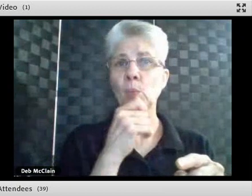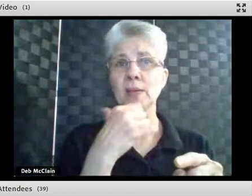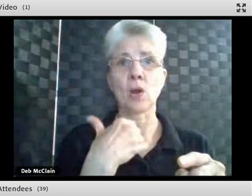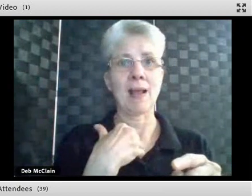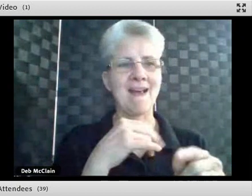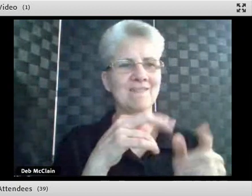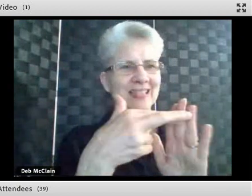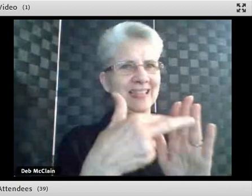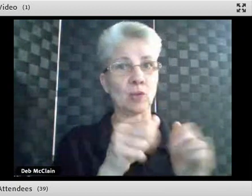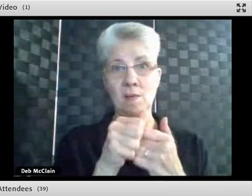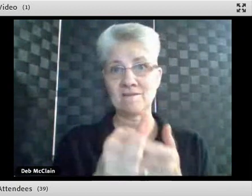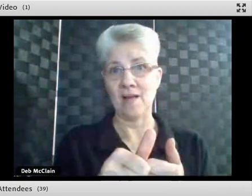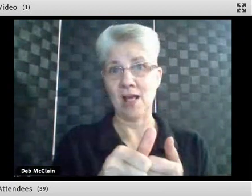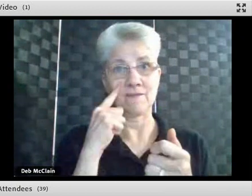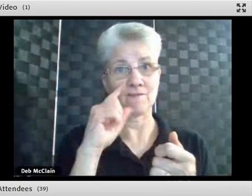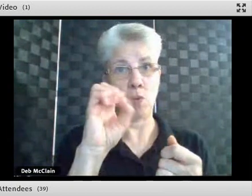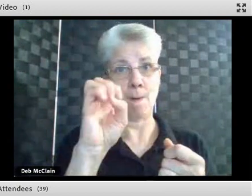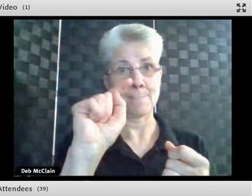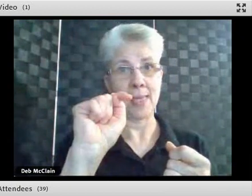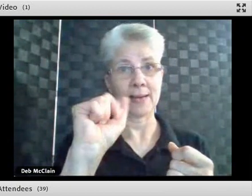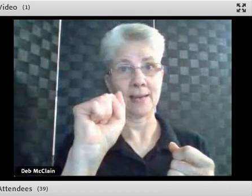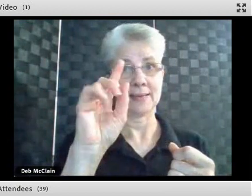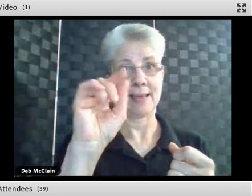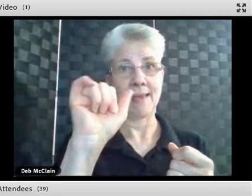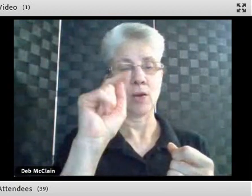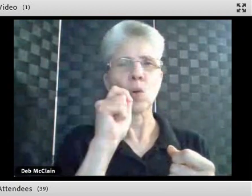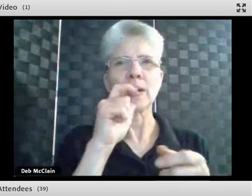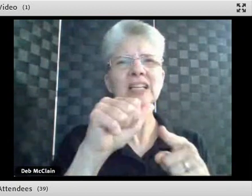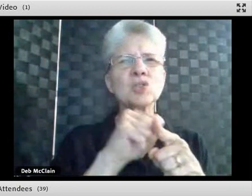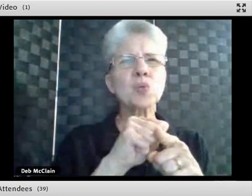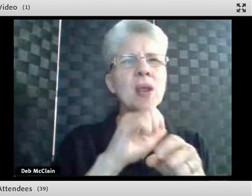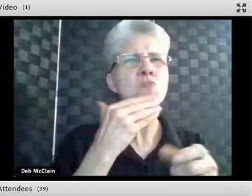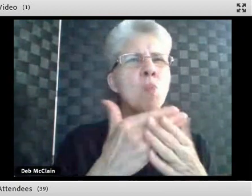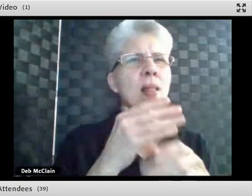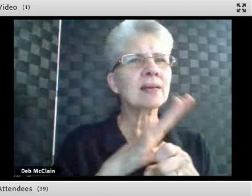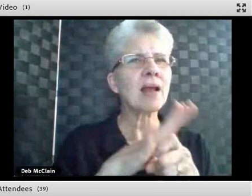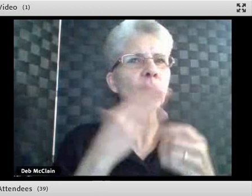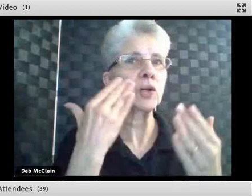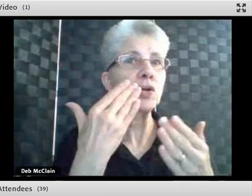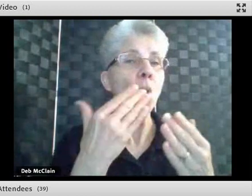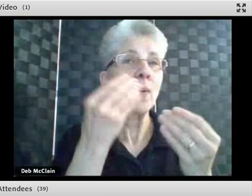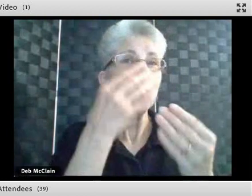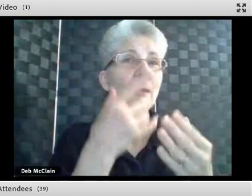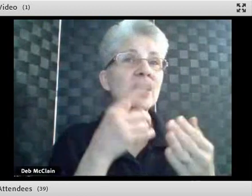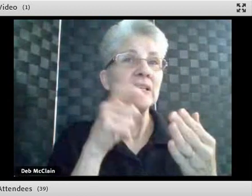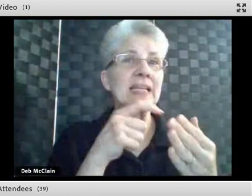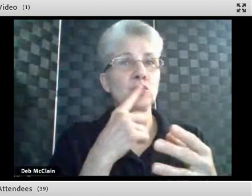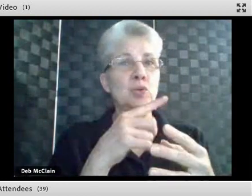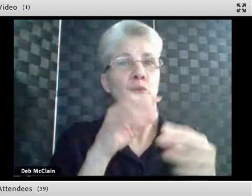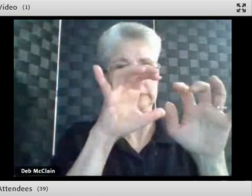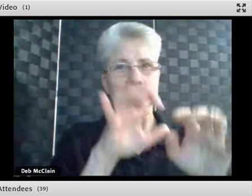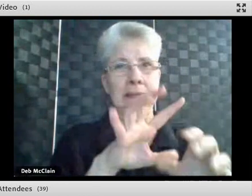standards we're following, or we didn't train people well enough to know what information we needed them capturing.